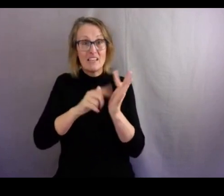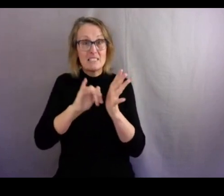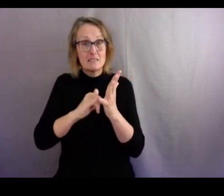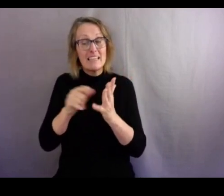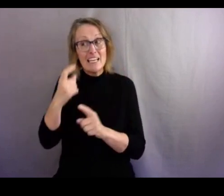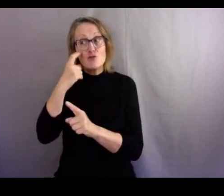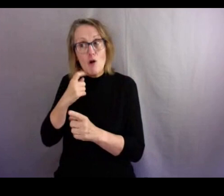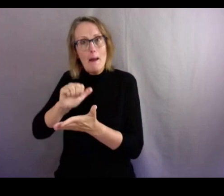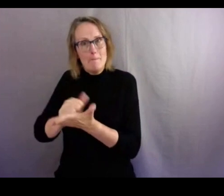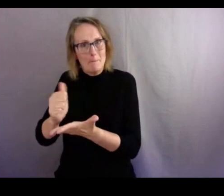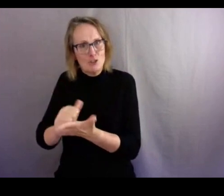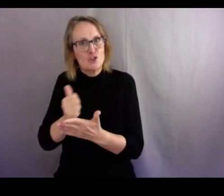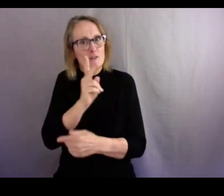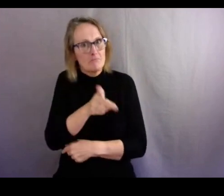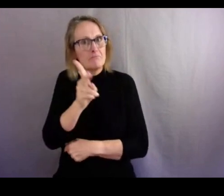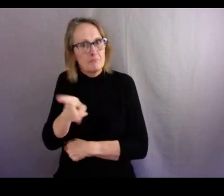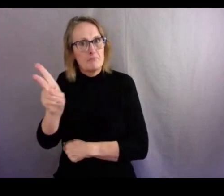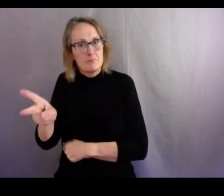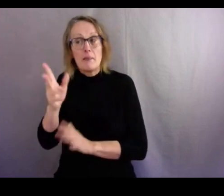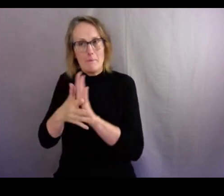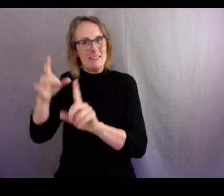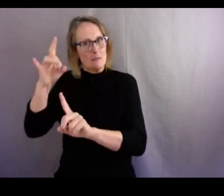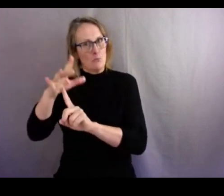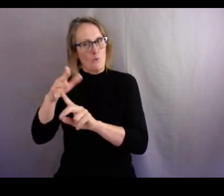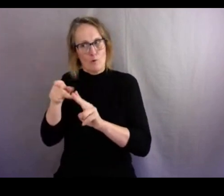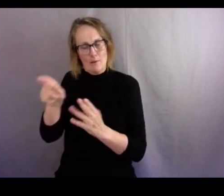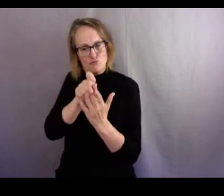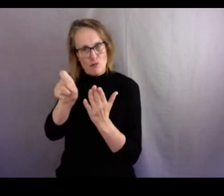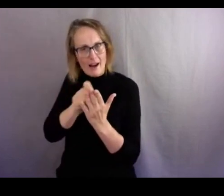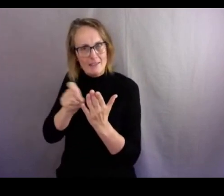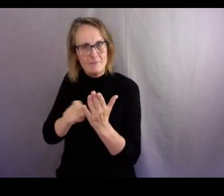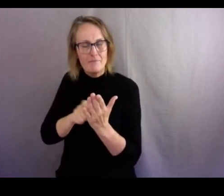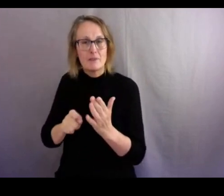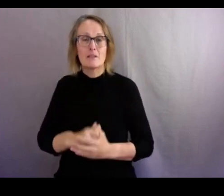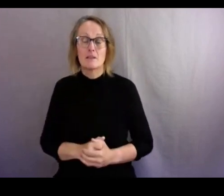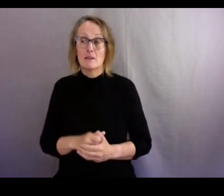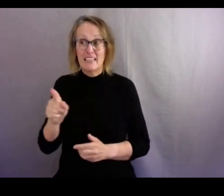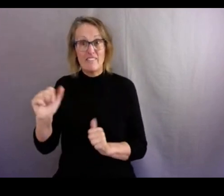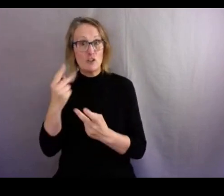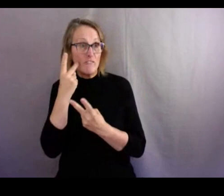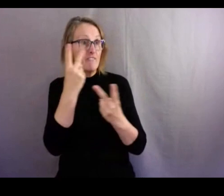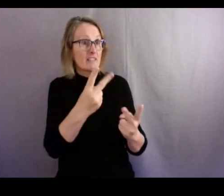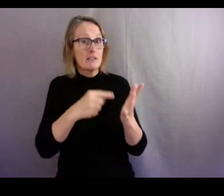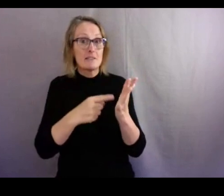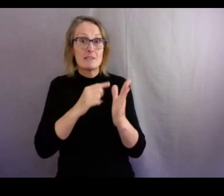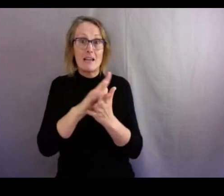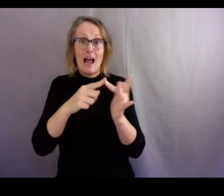which shows us how important they were to him. On his first trip to Tahiti, he worked mainly about his amazement